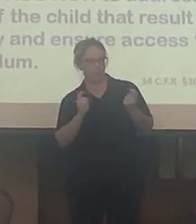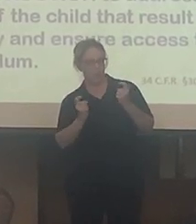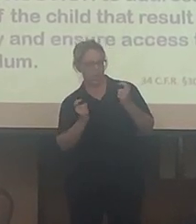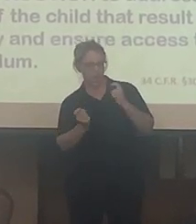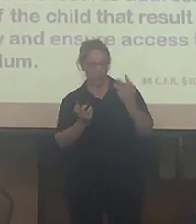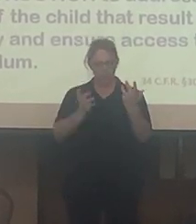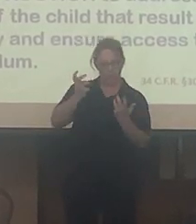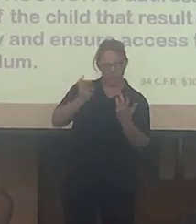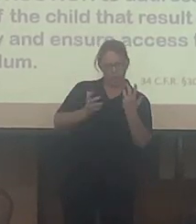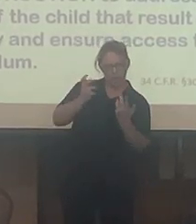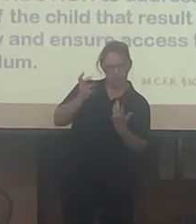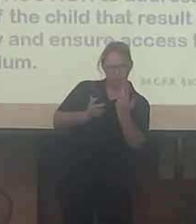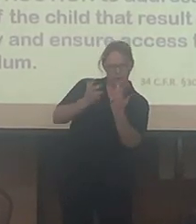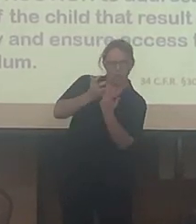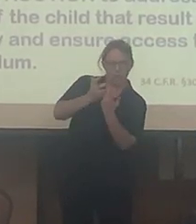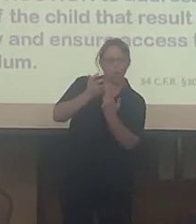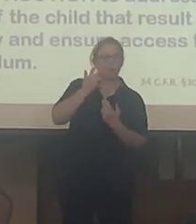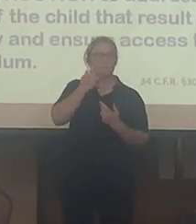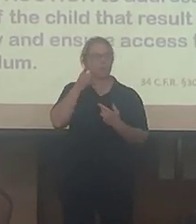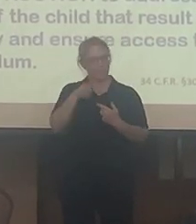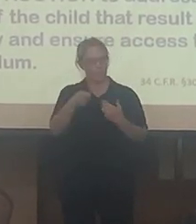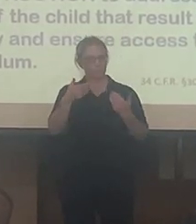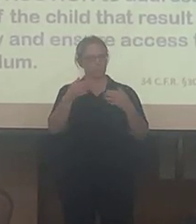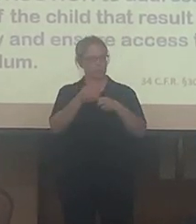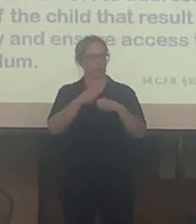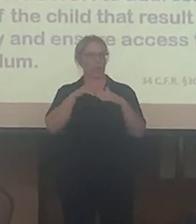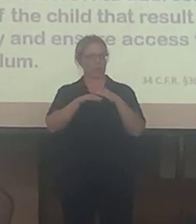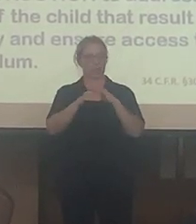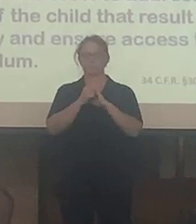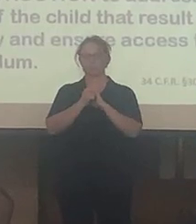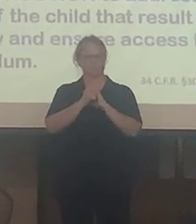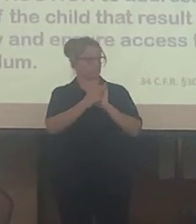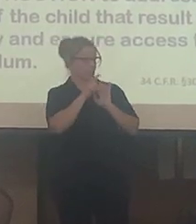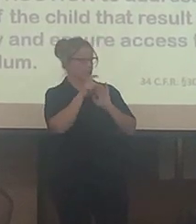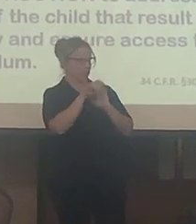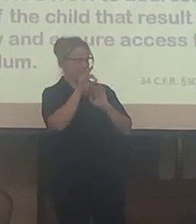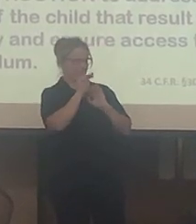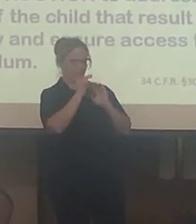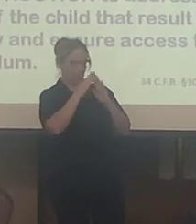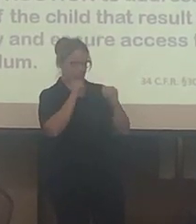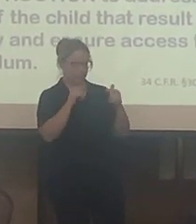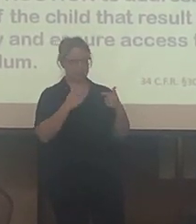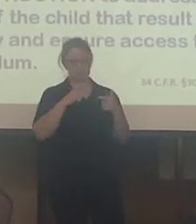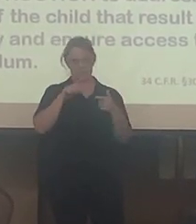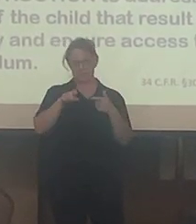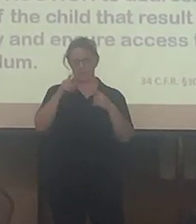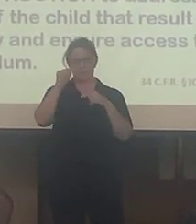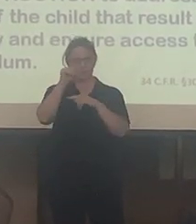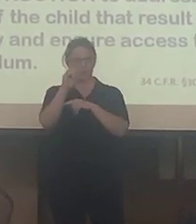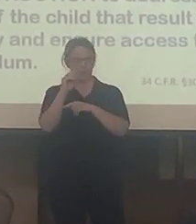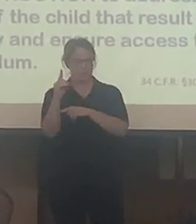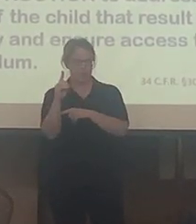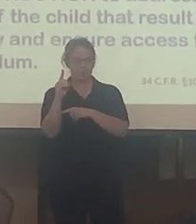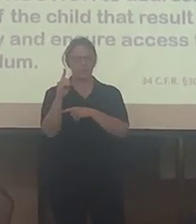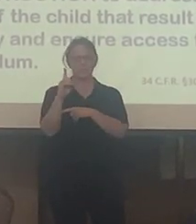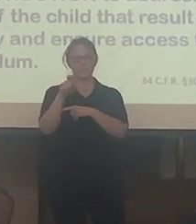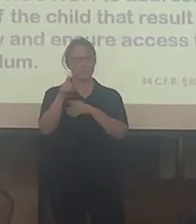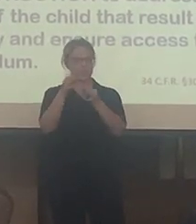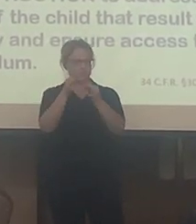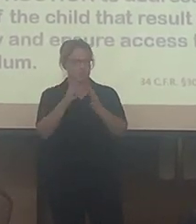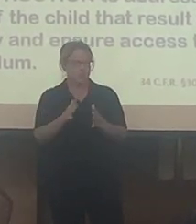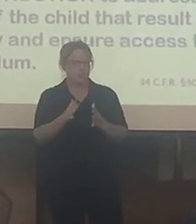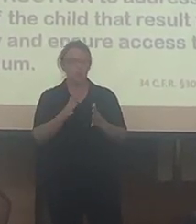to happen for them to have access do they need a neckline system for them those are all things